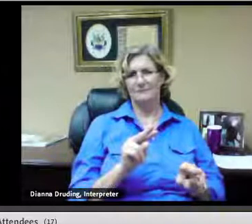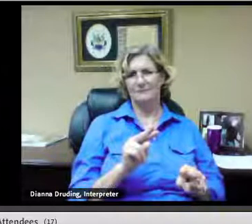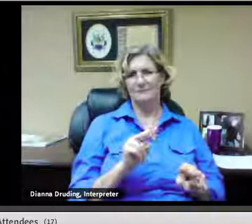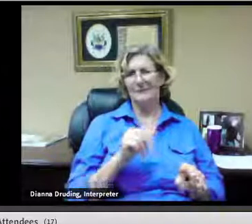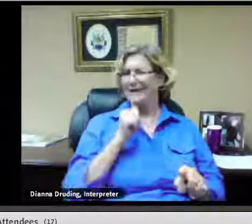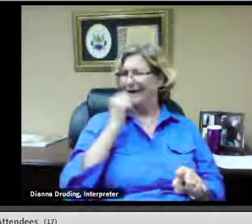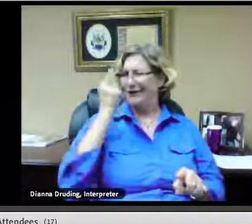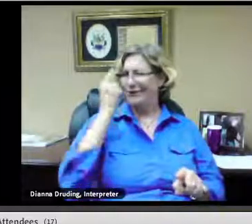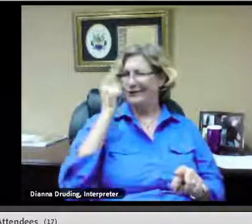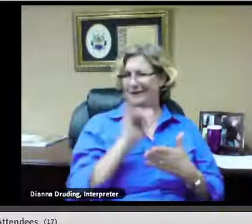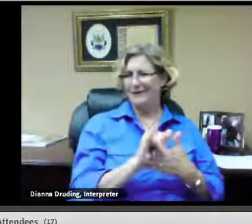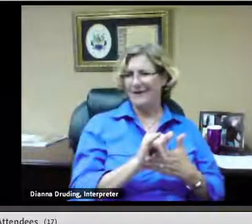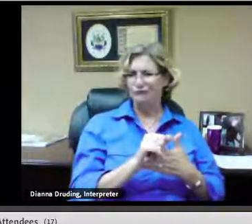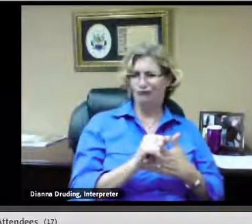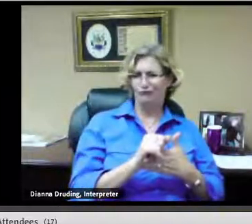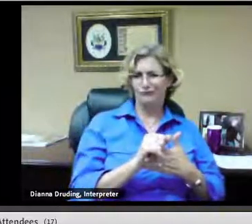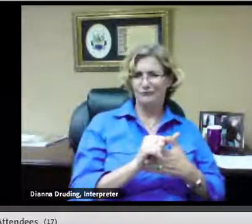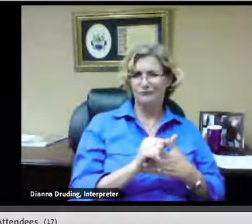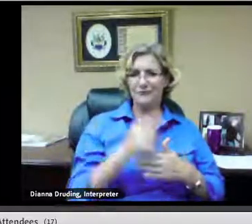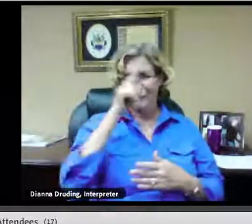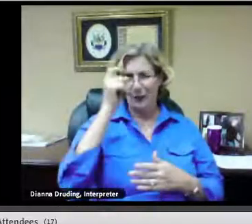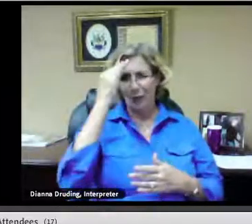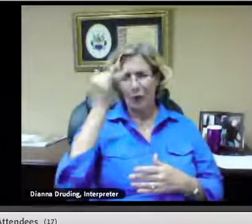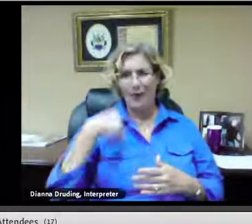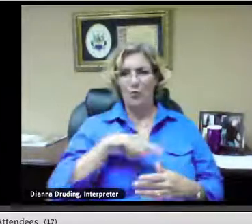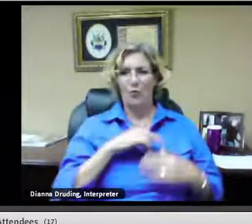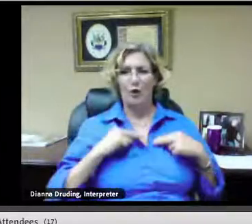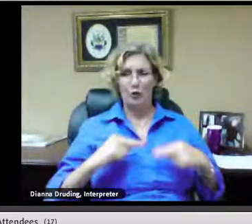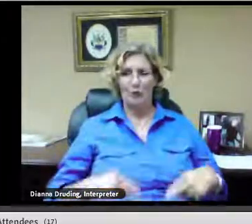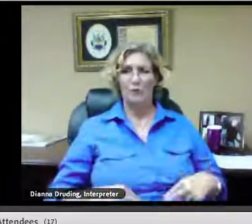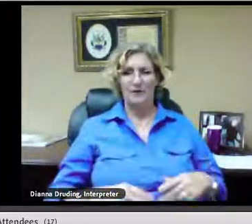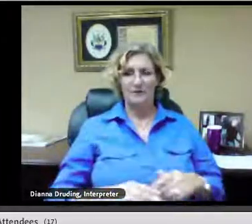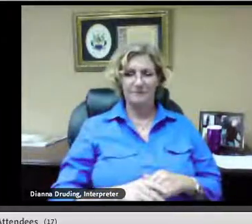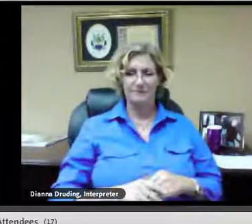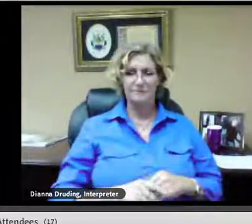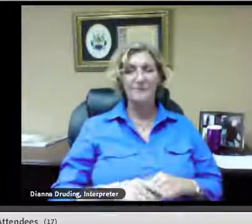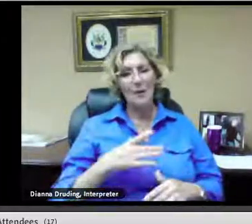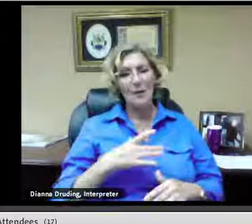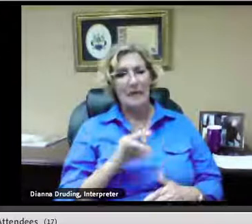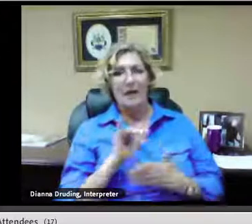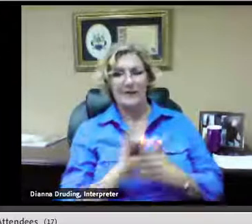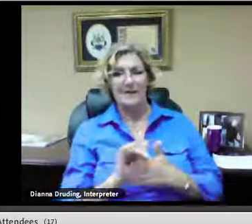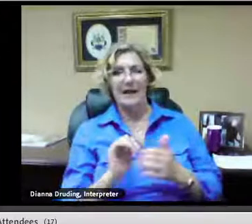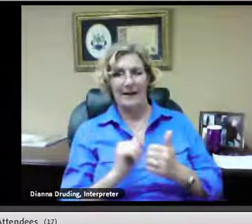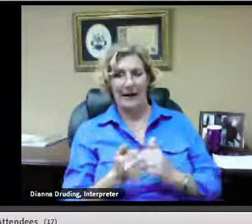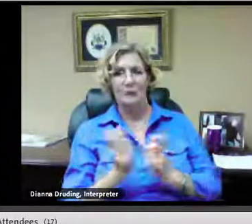the dichotomy of labeling and categorizing. Okay.